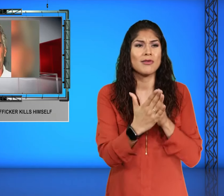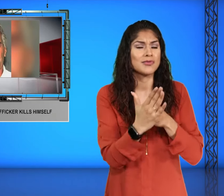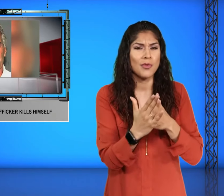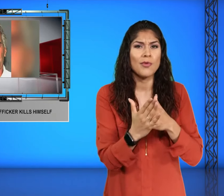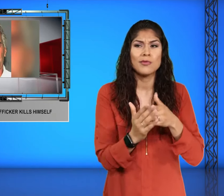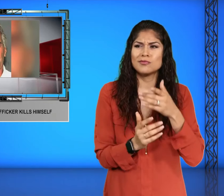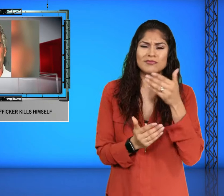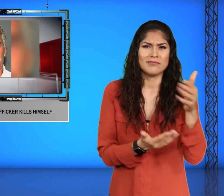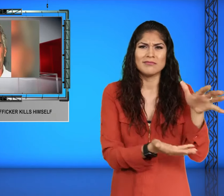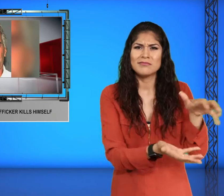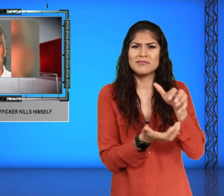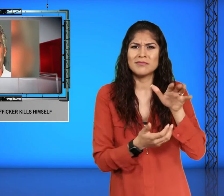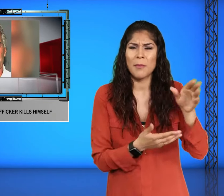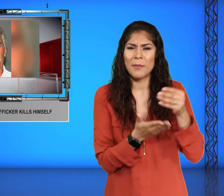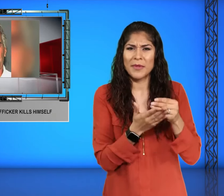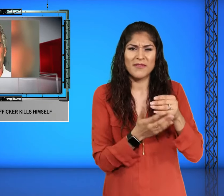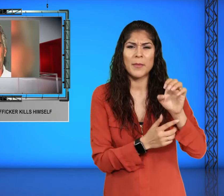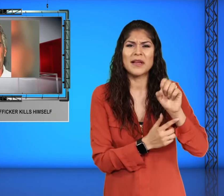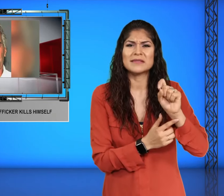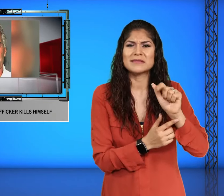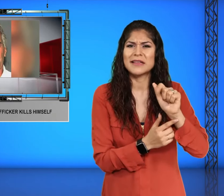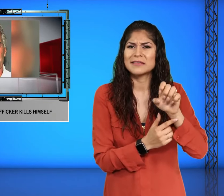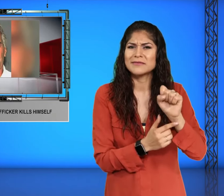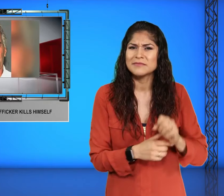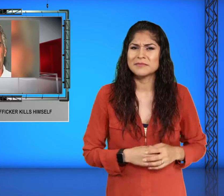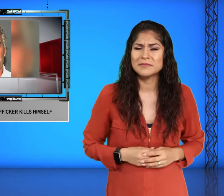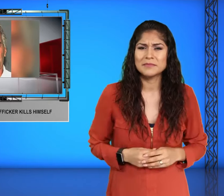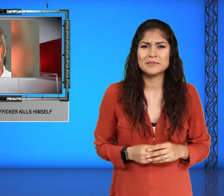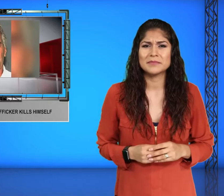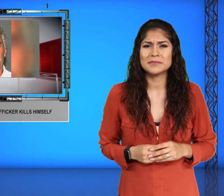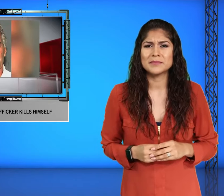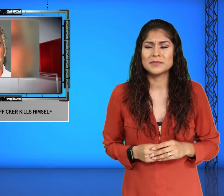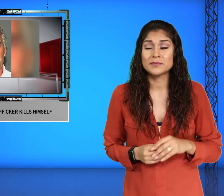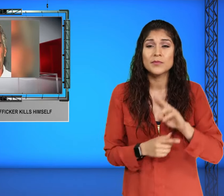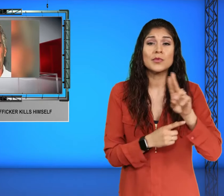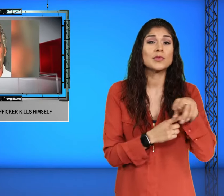seeking money from Epstein's estate.